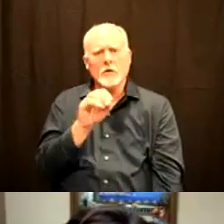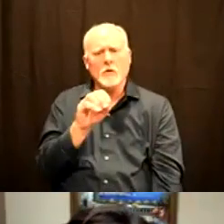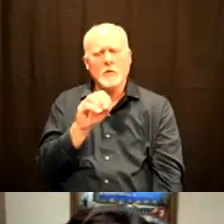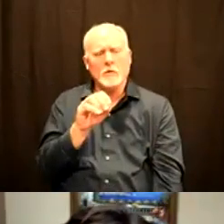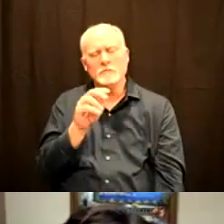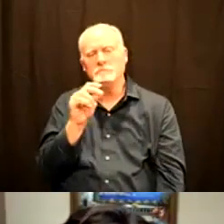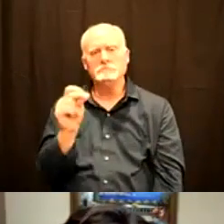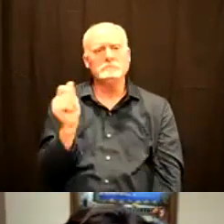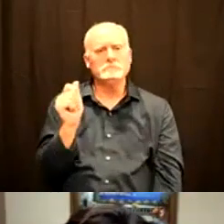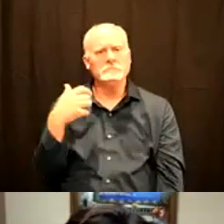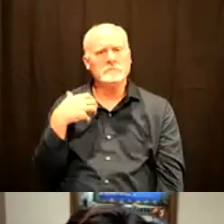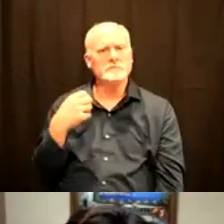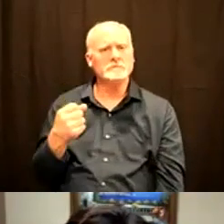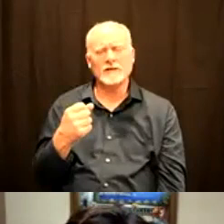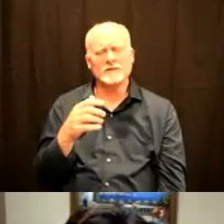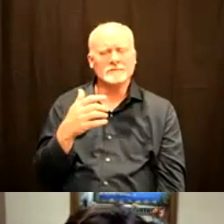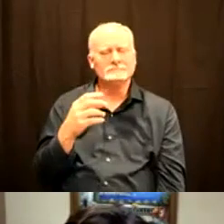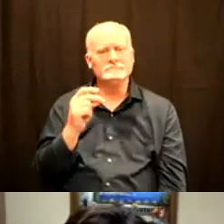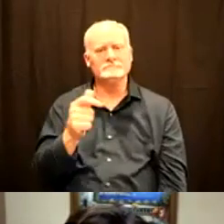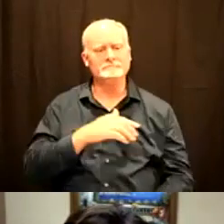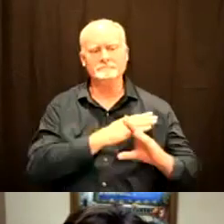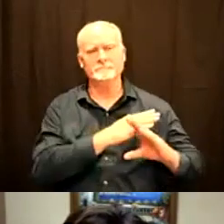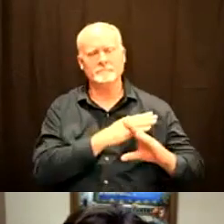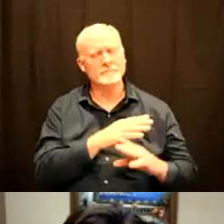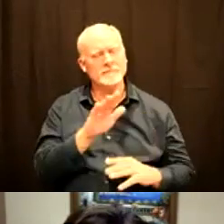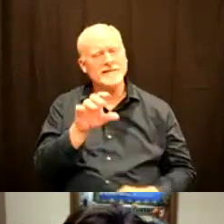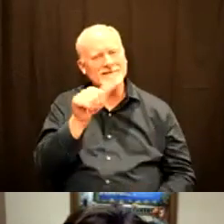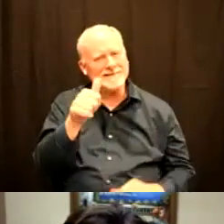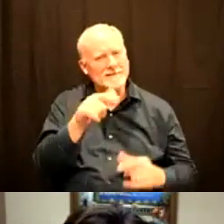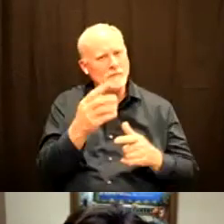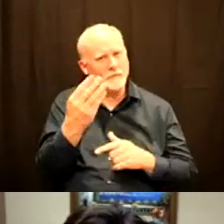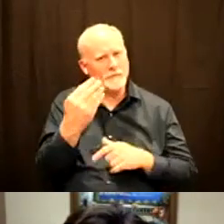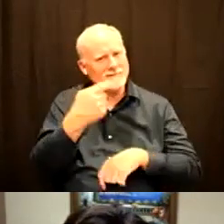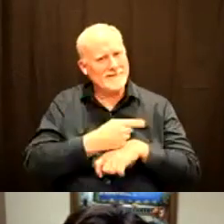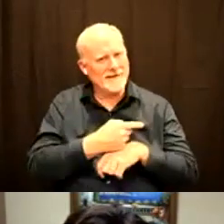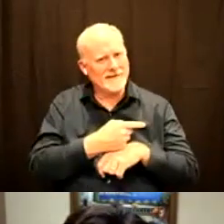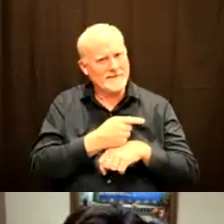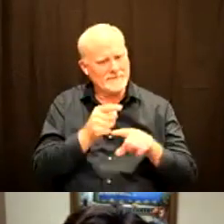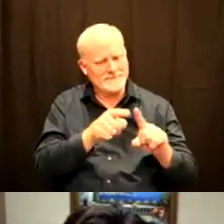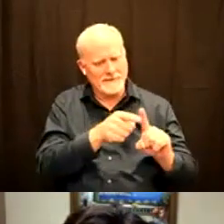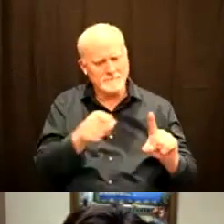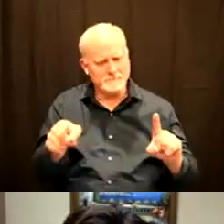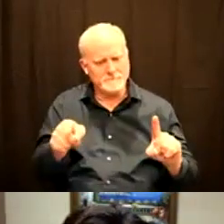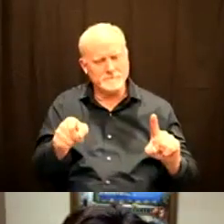it's typically a 10 to 14 day window before you get antibodies and all of the studies didn't start